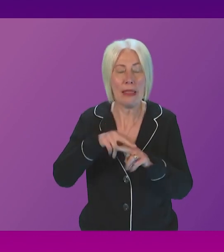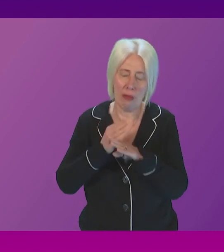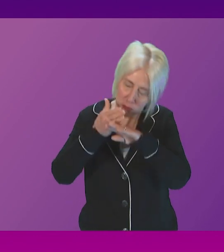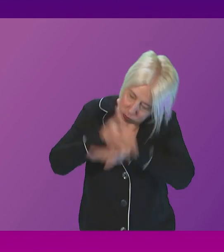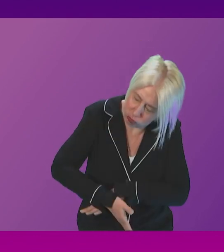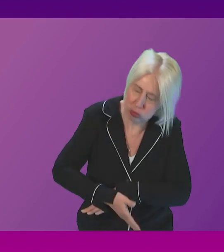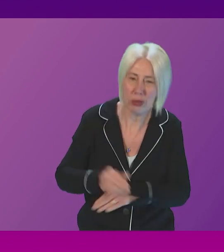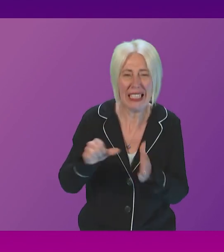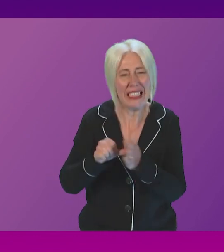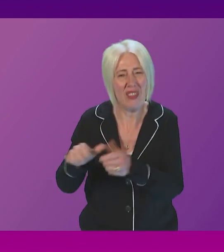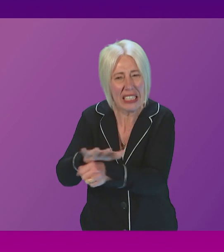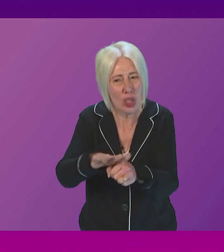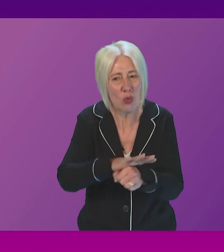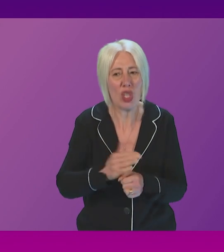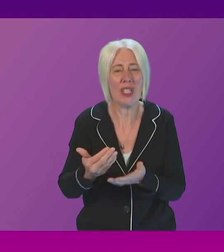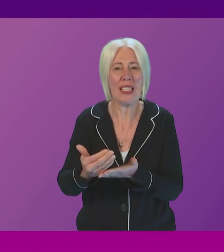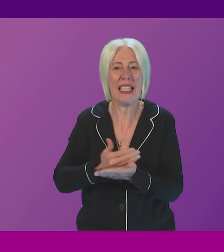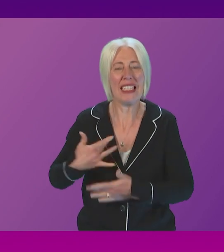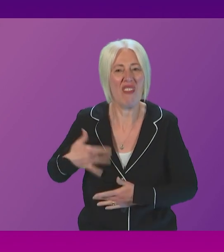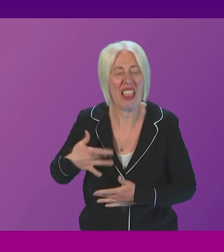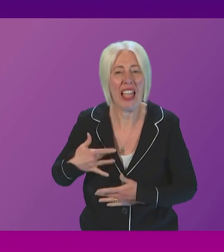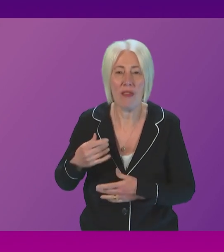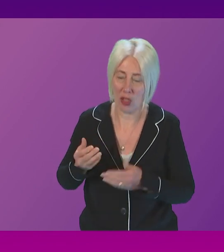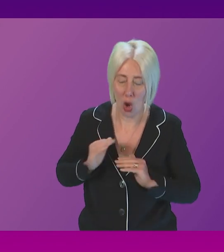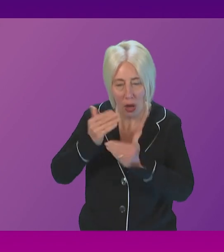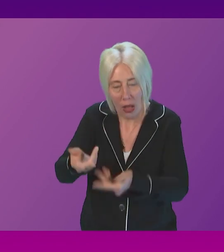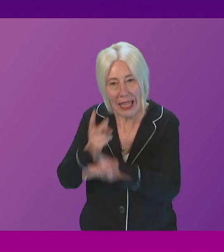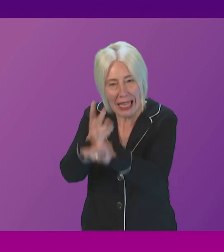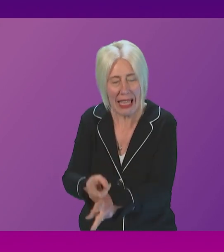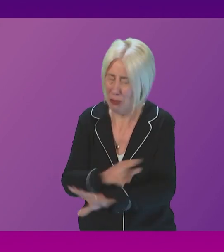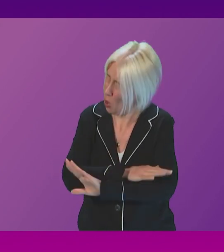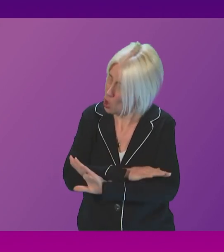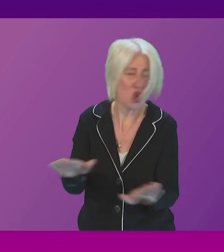difficult conditions to save lives and provide care, and it is wholly unacceptable that they